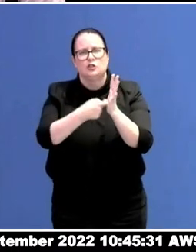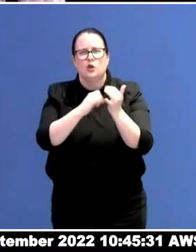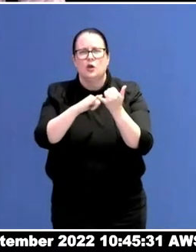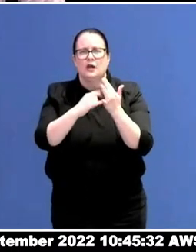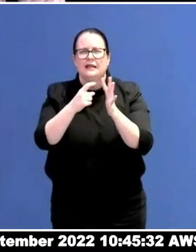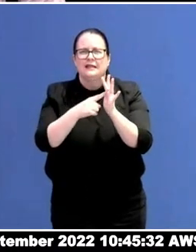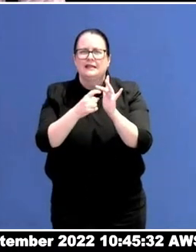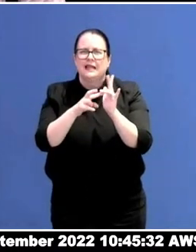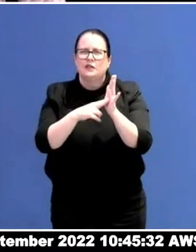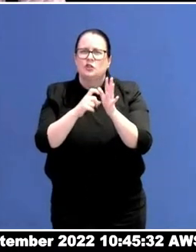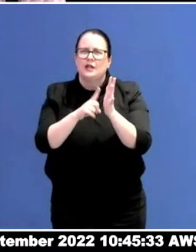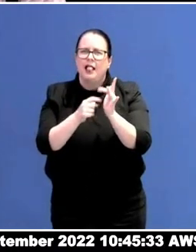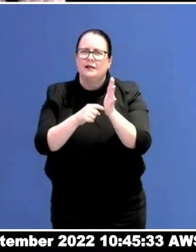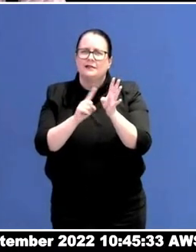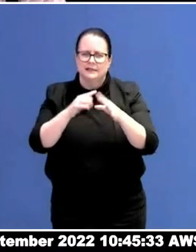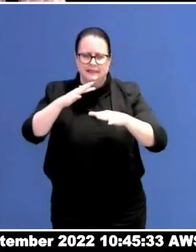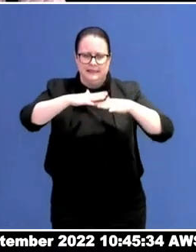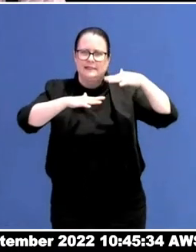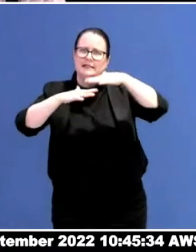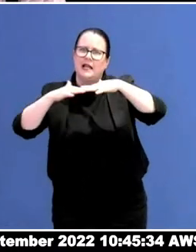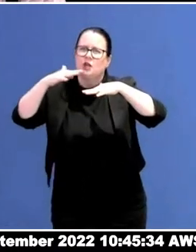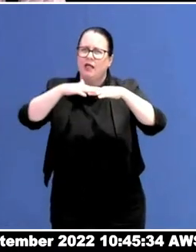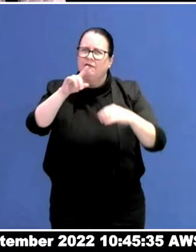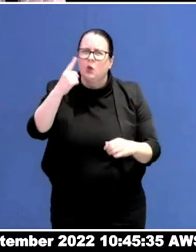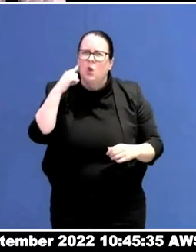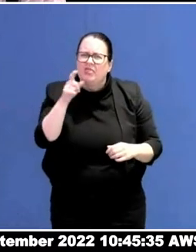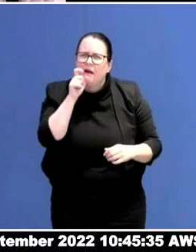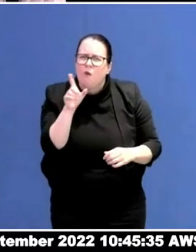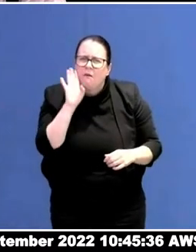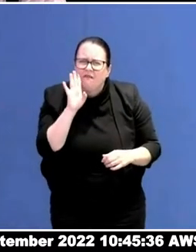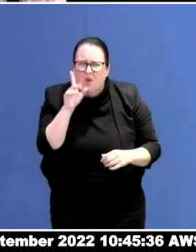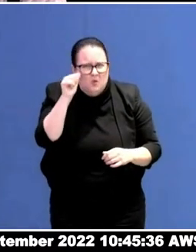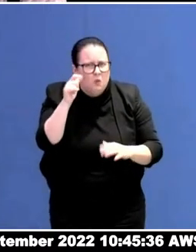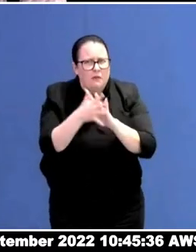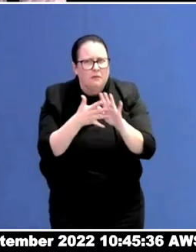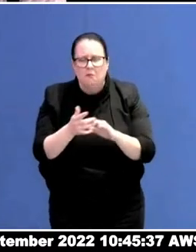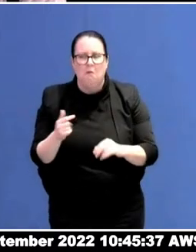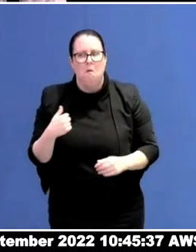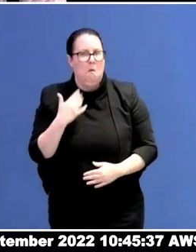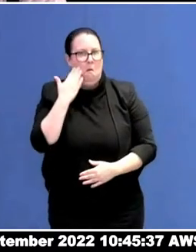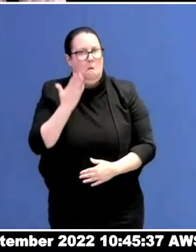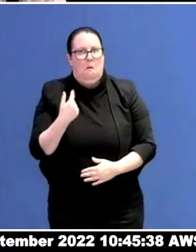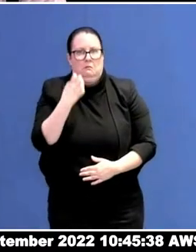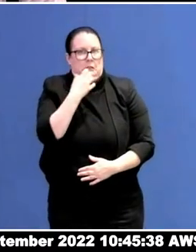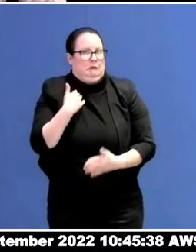Have you heard that word before and do you know what it means? No. I haven't. I'm sorry. COMMISSIONER MASON: Okay.